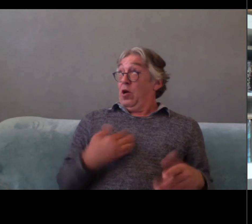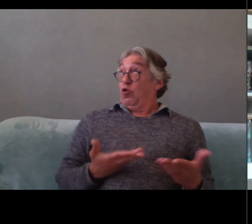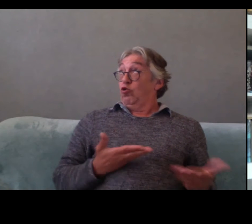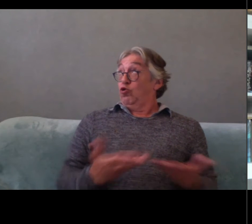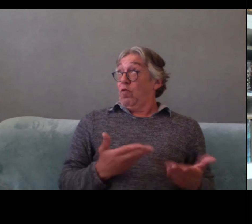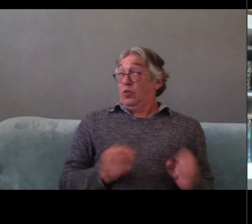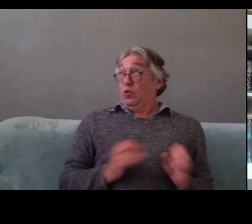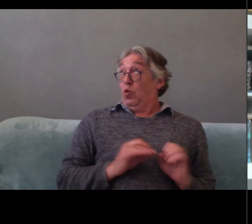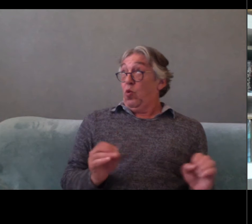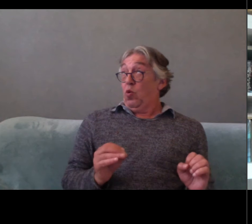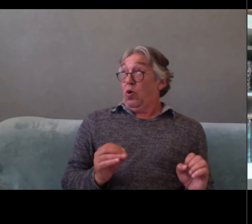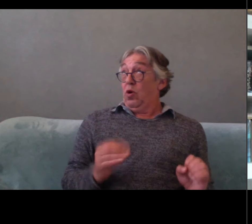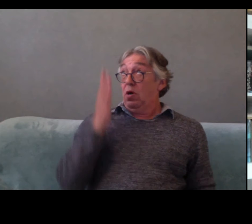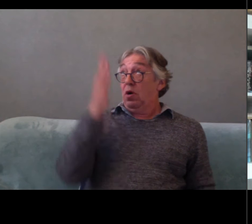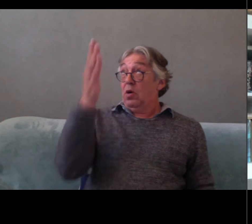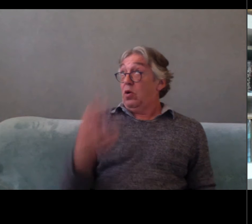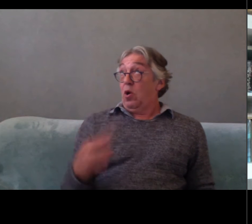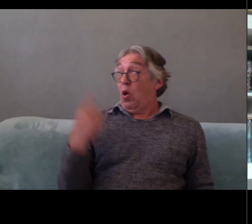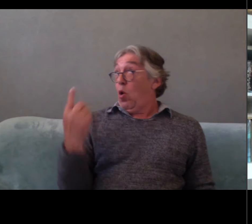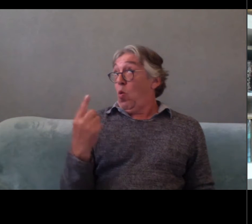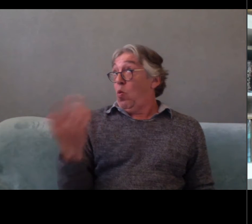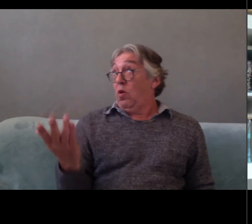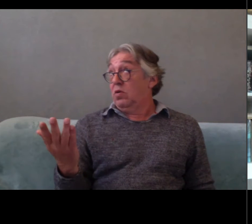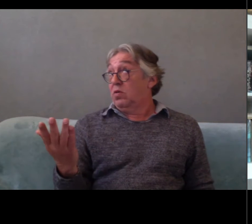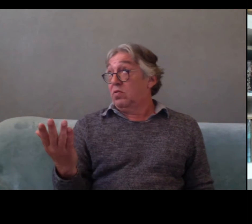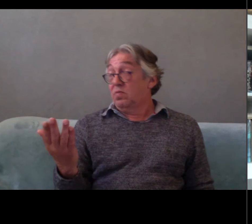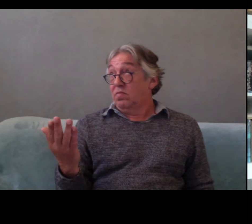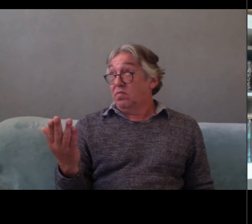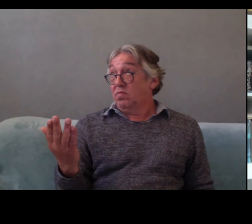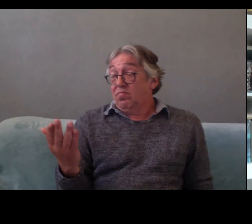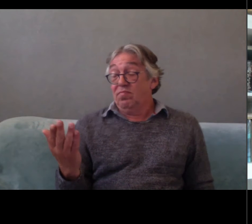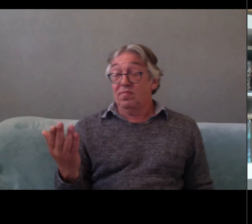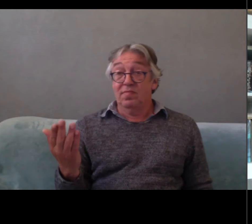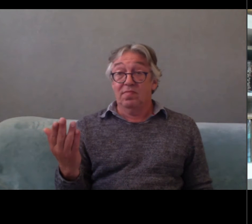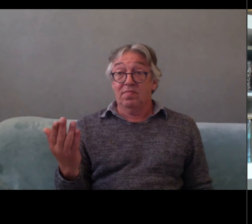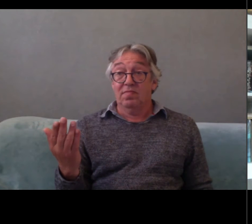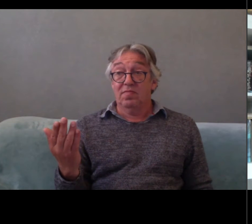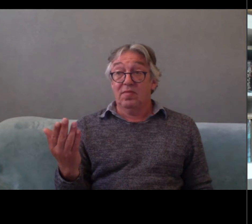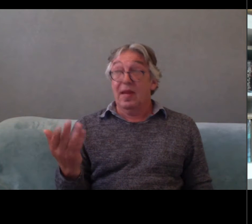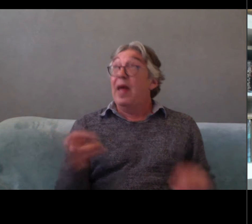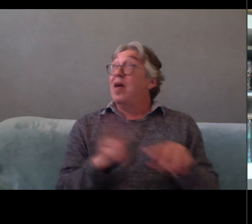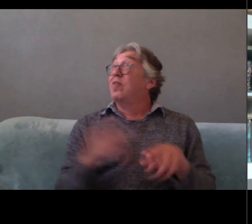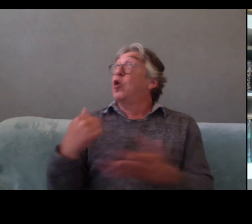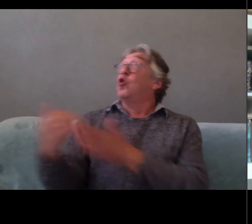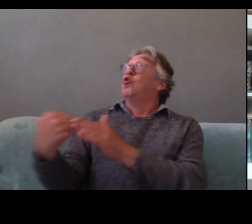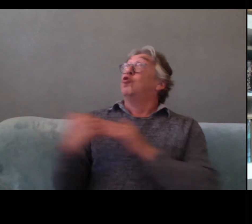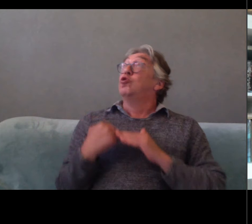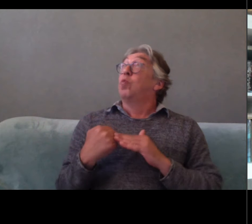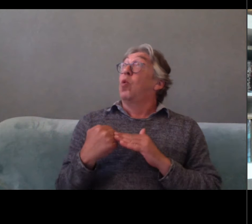It means services will be needed even more if you aren't supported as organisations at the moment.